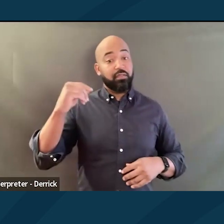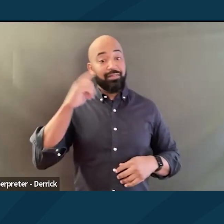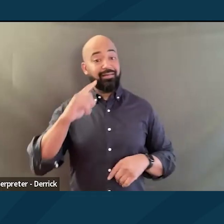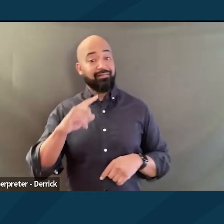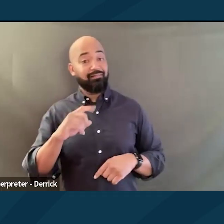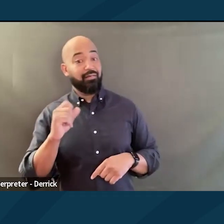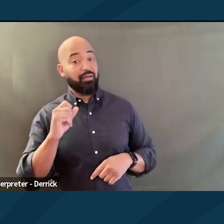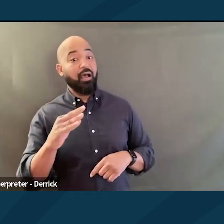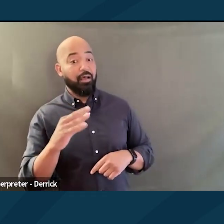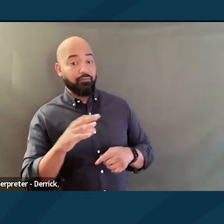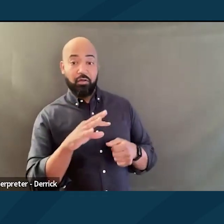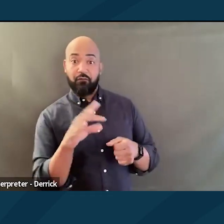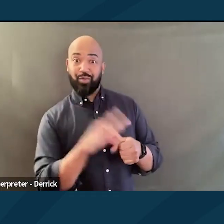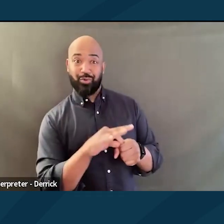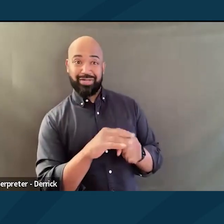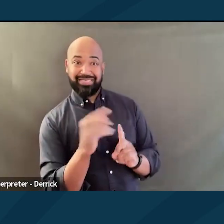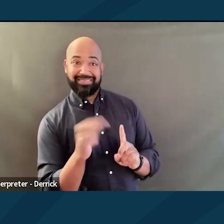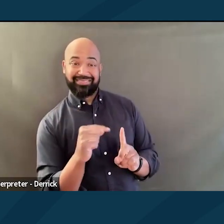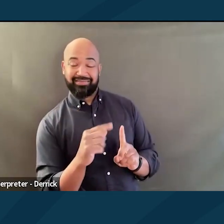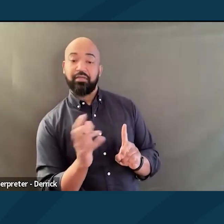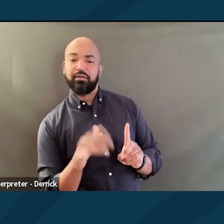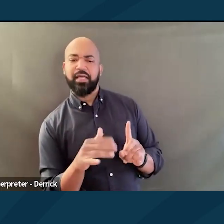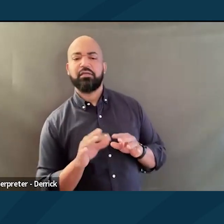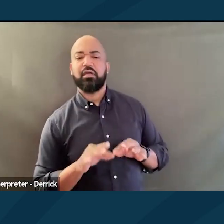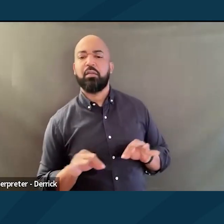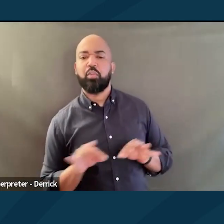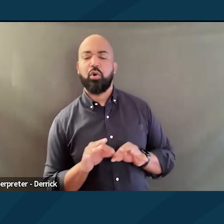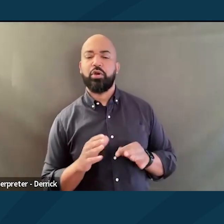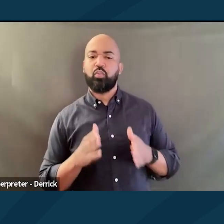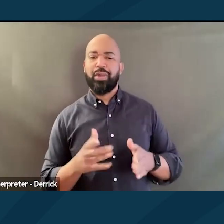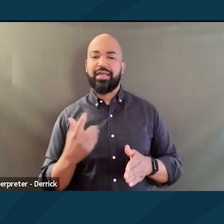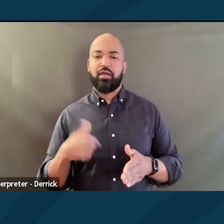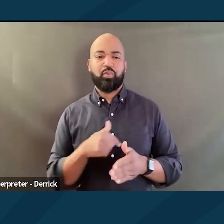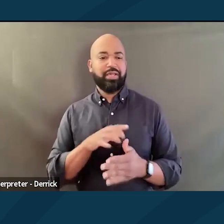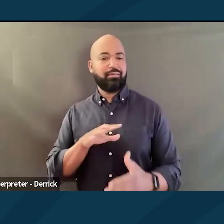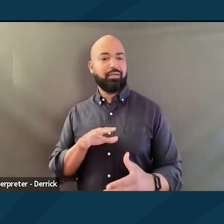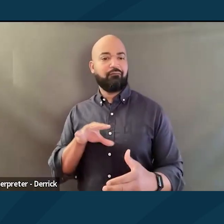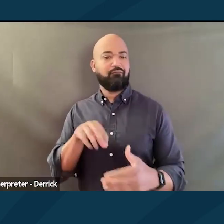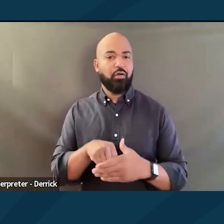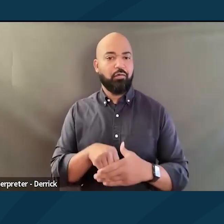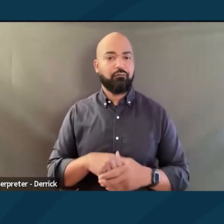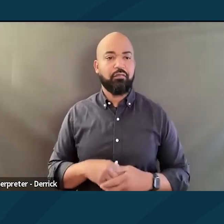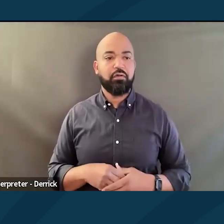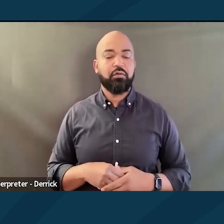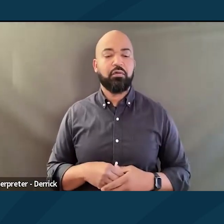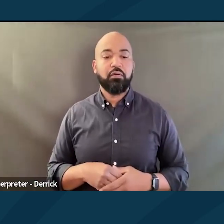because that's another part of getting involved. Get involved with one of the candidates you